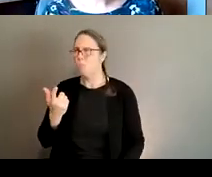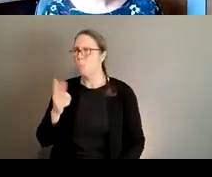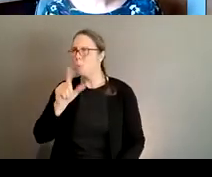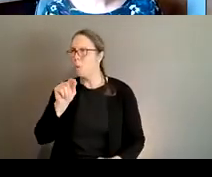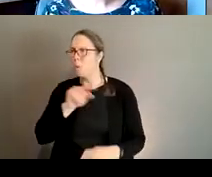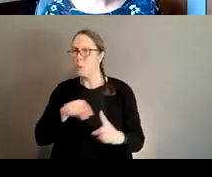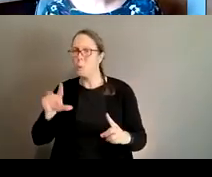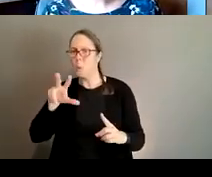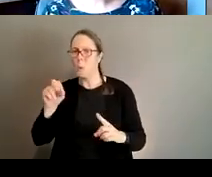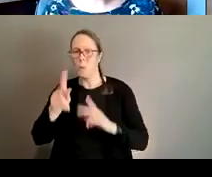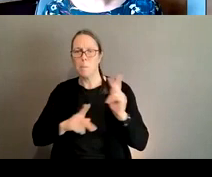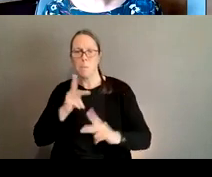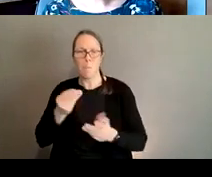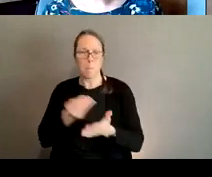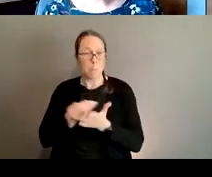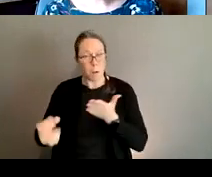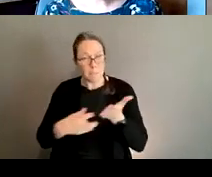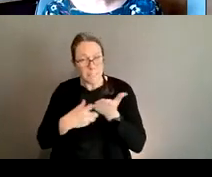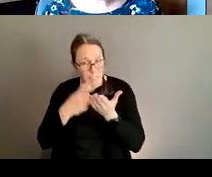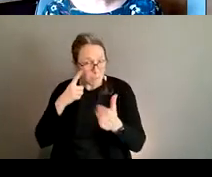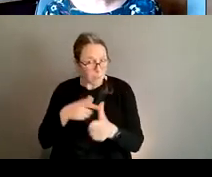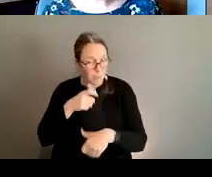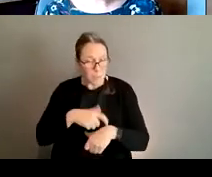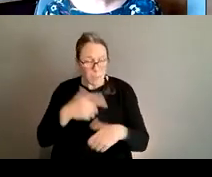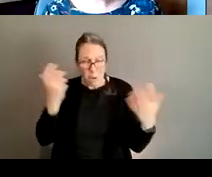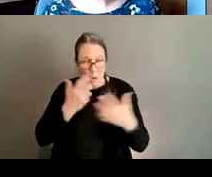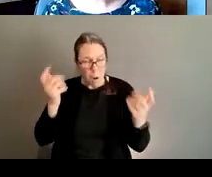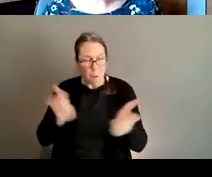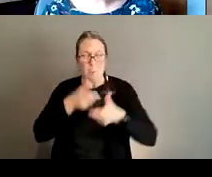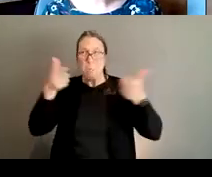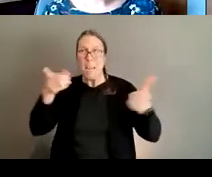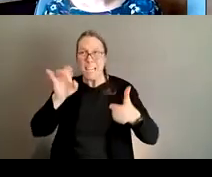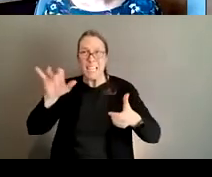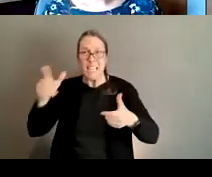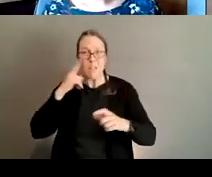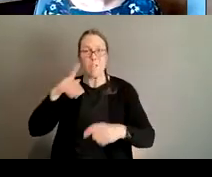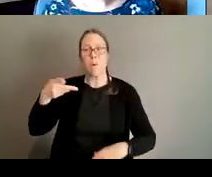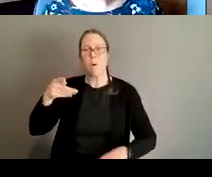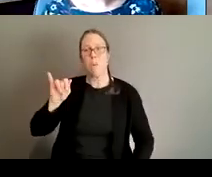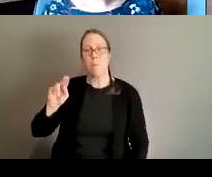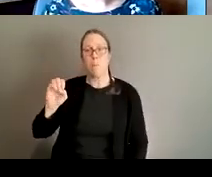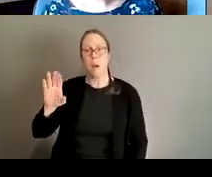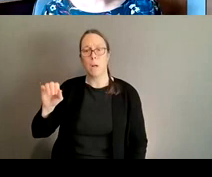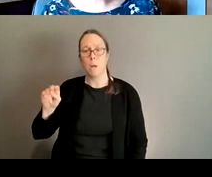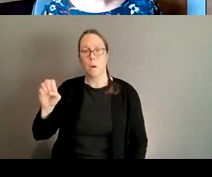for the first time. It was a very big deal for Pinecone. And at the last minute, unfortunately,